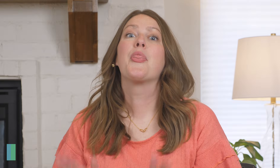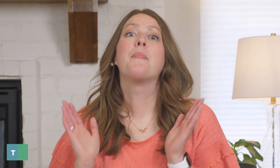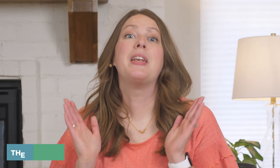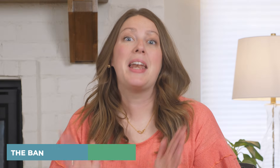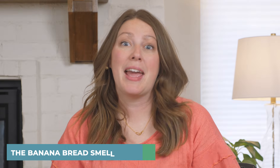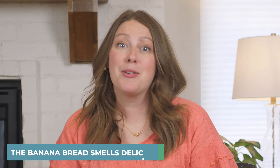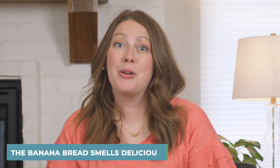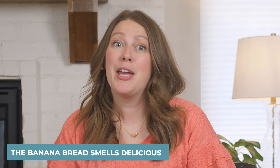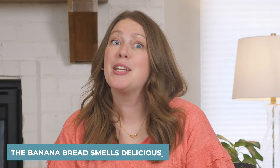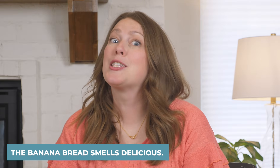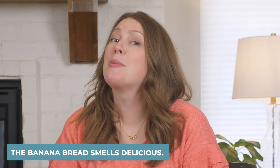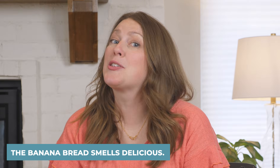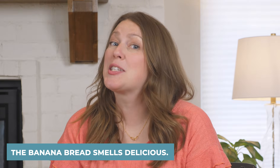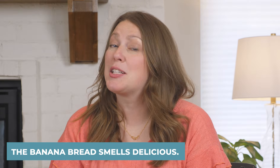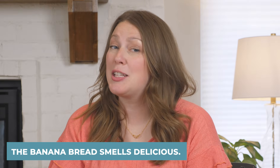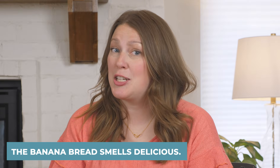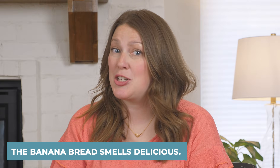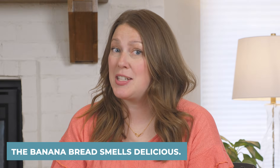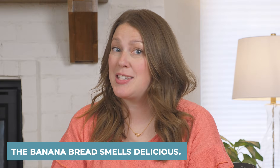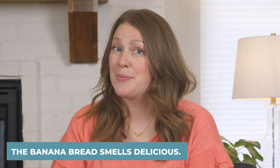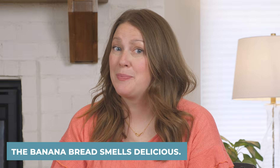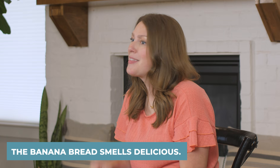The banana bread smells delicious.